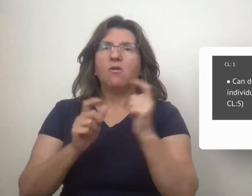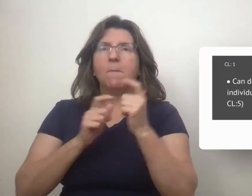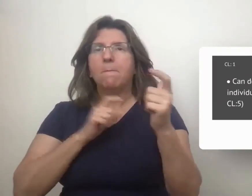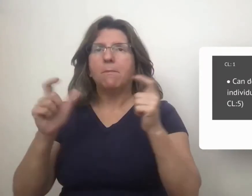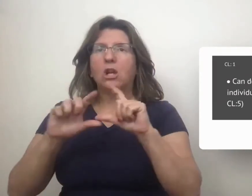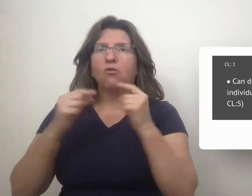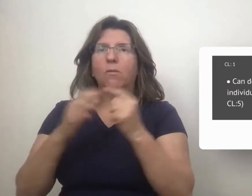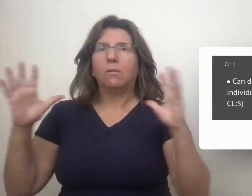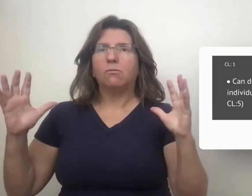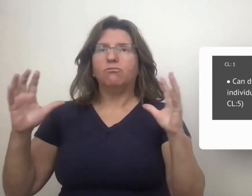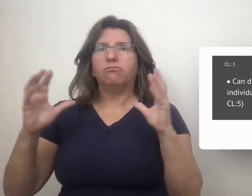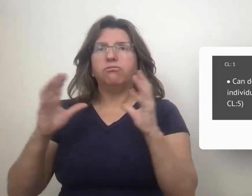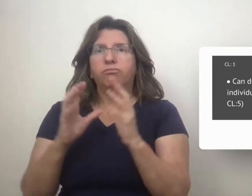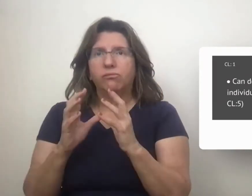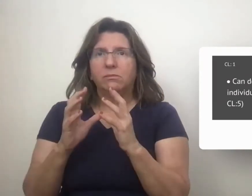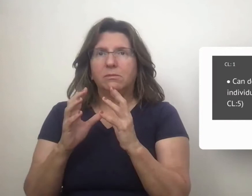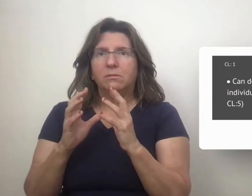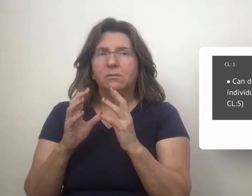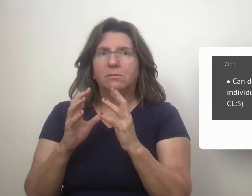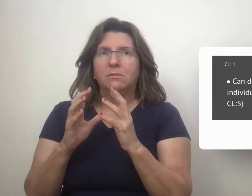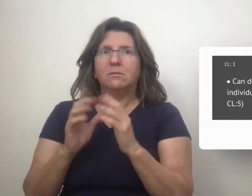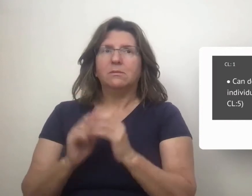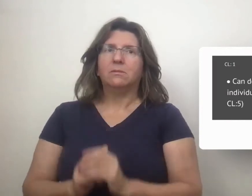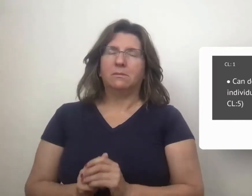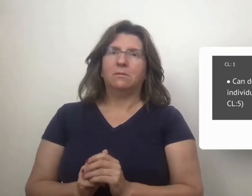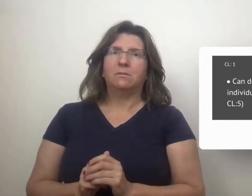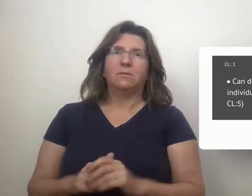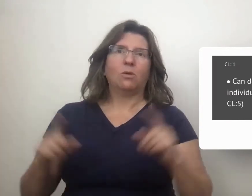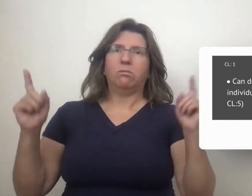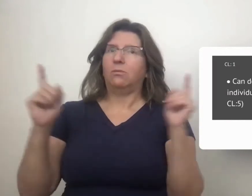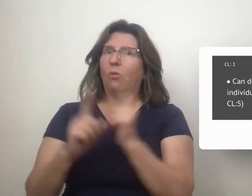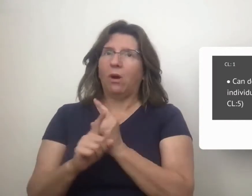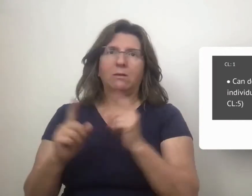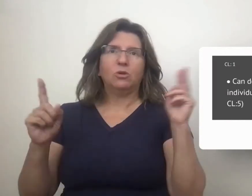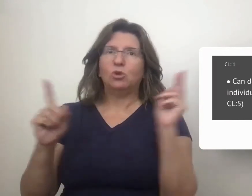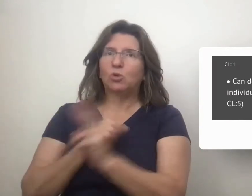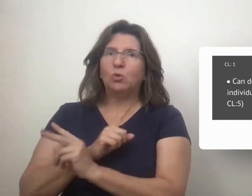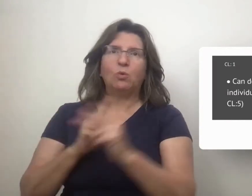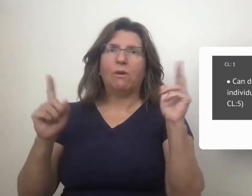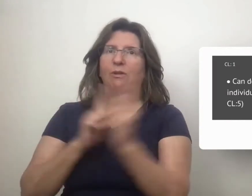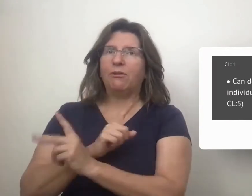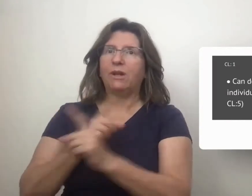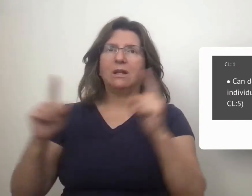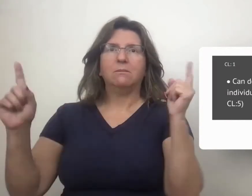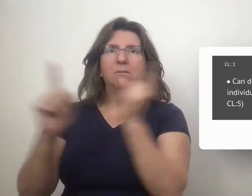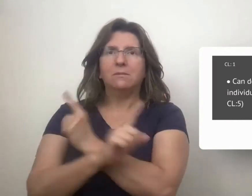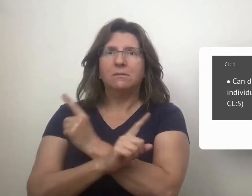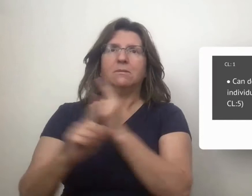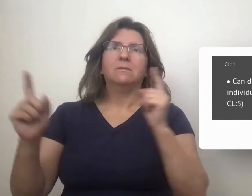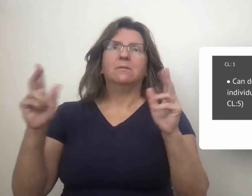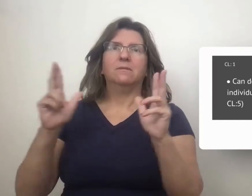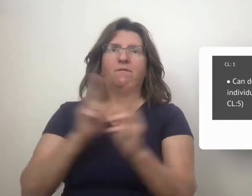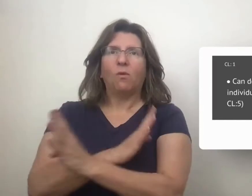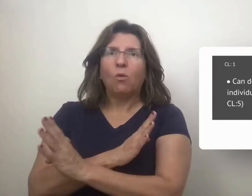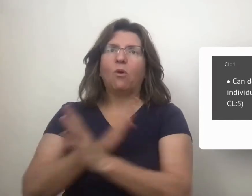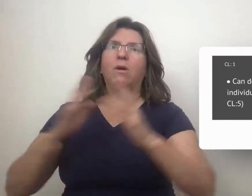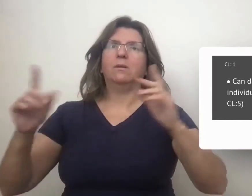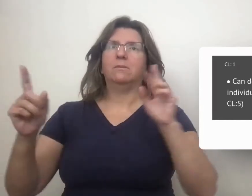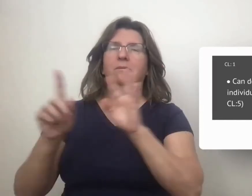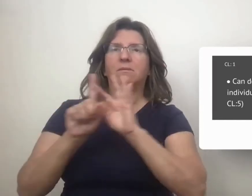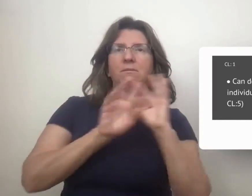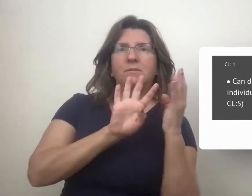The CL:5 depicts larger crowds even beyond five. These movements show the groups passing by each other.